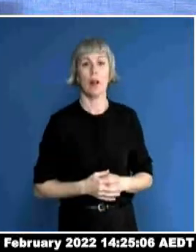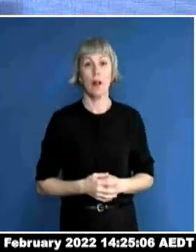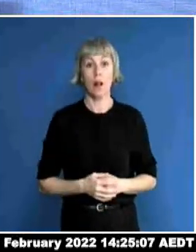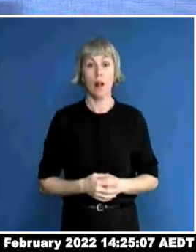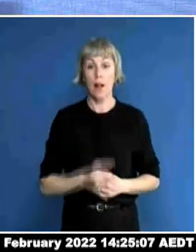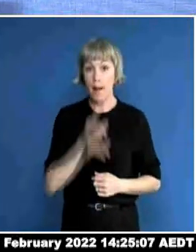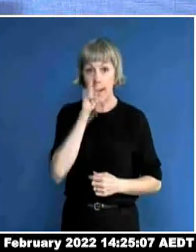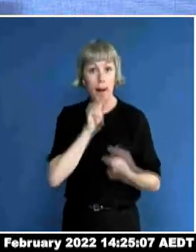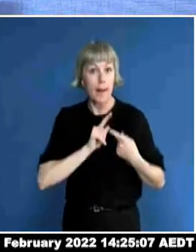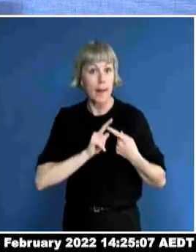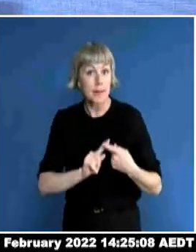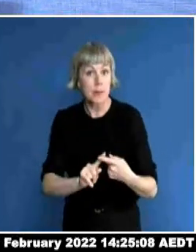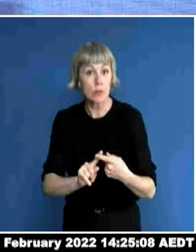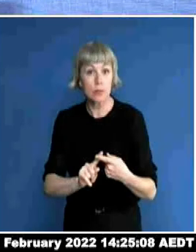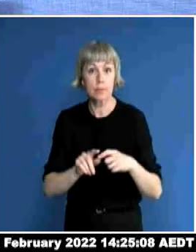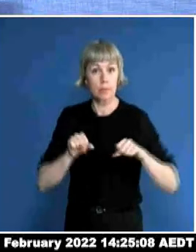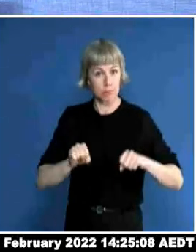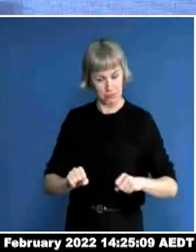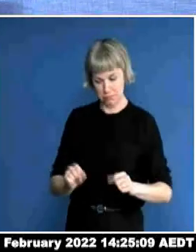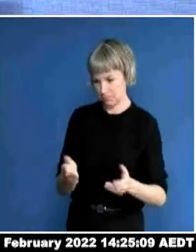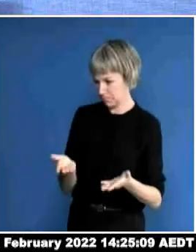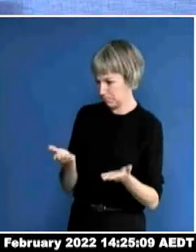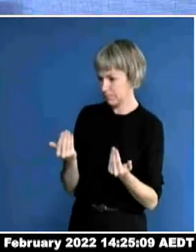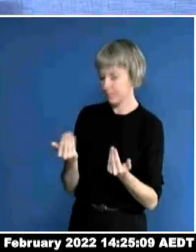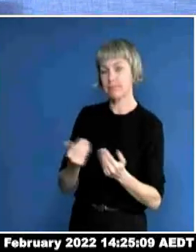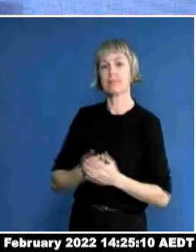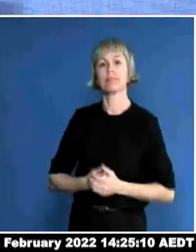I was asking you about the set-up of the café.